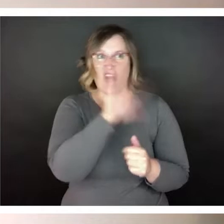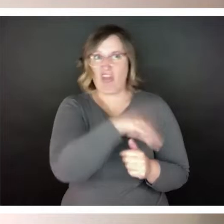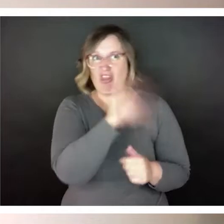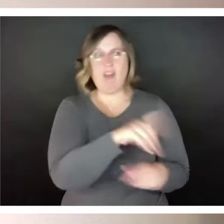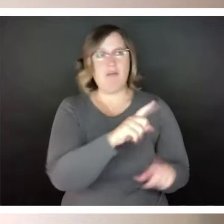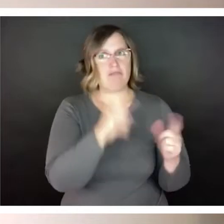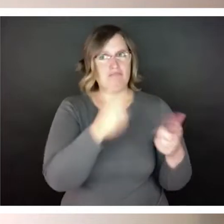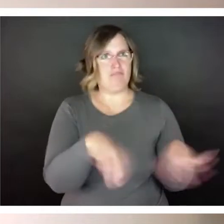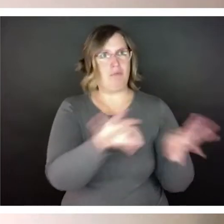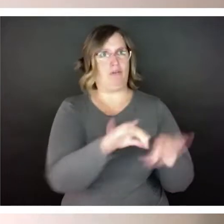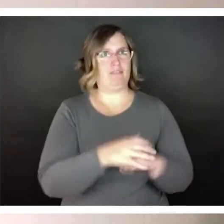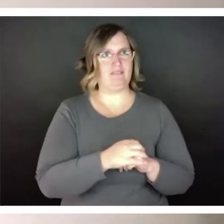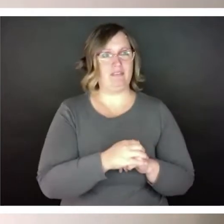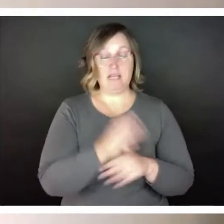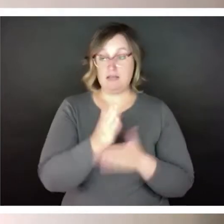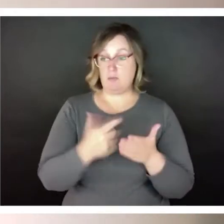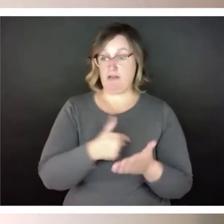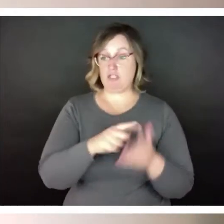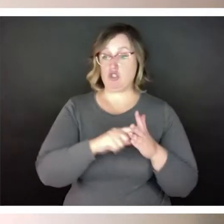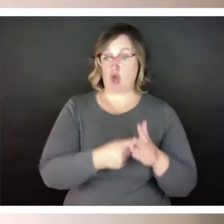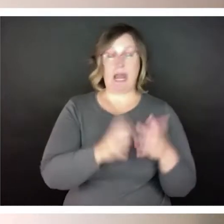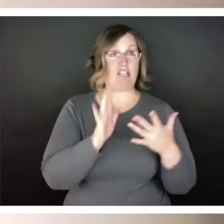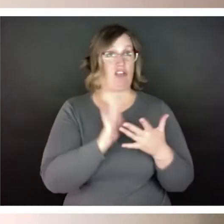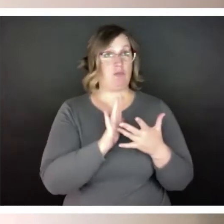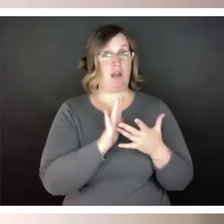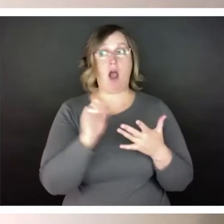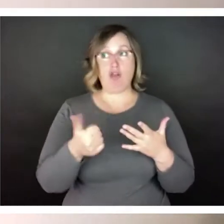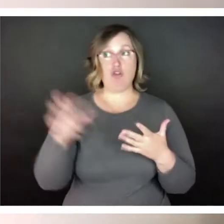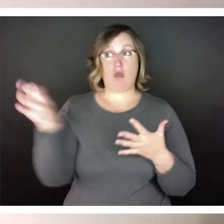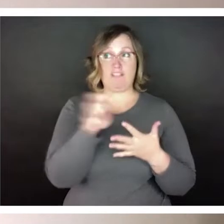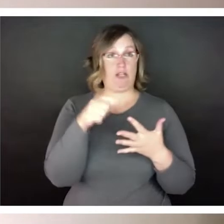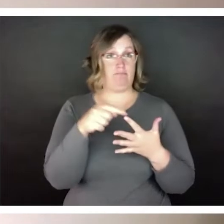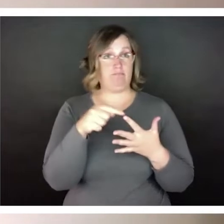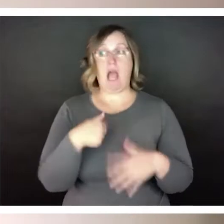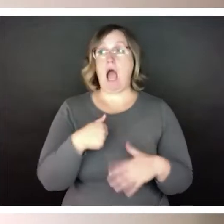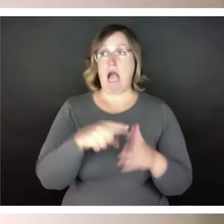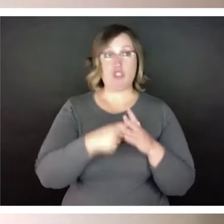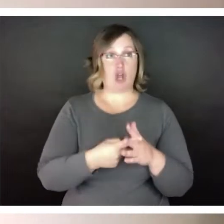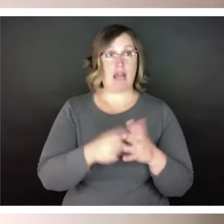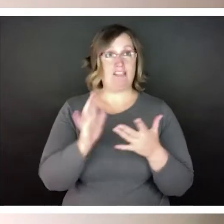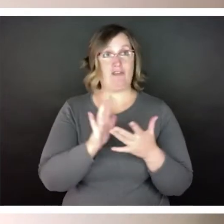Some of us began this journey as freshmen others as transfer students. I myself started here at PSU as a fresh-eyed 19 year old kid